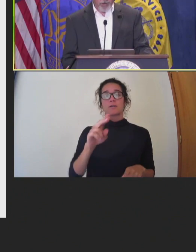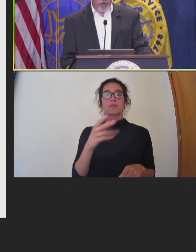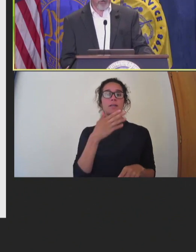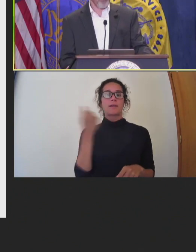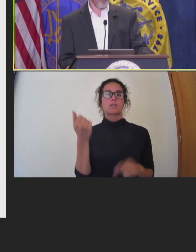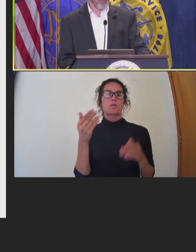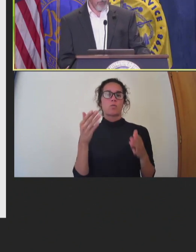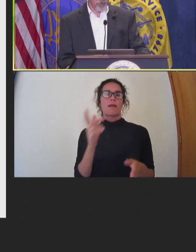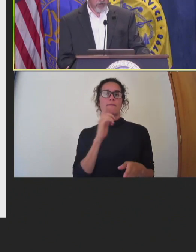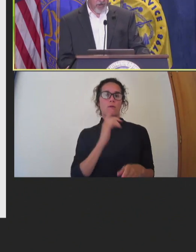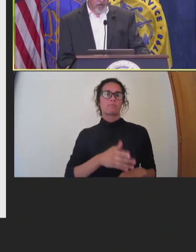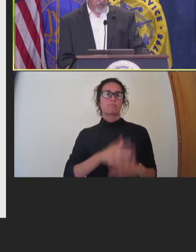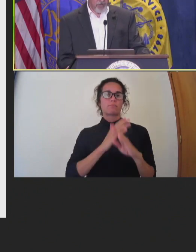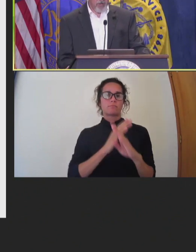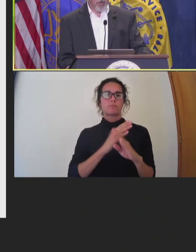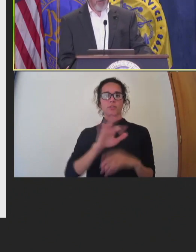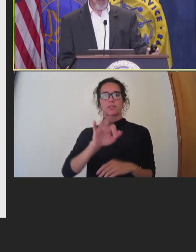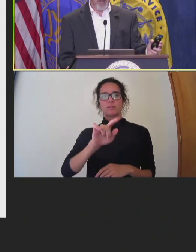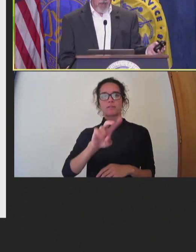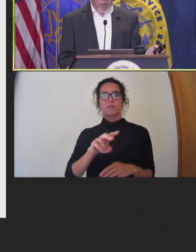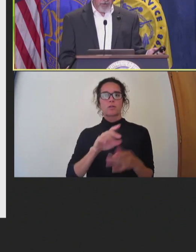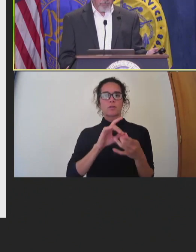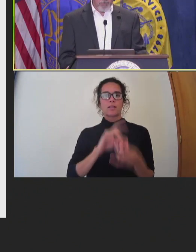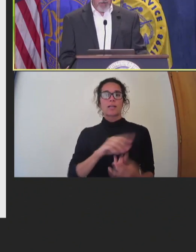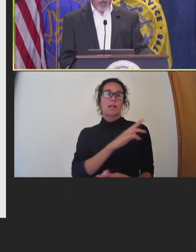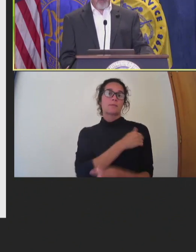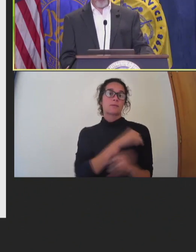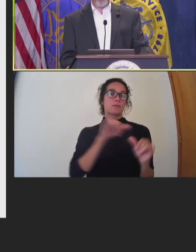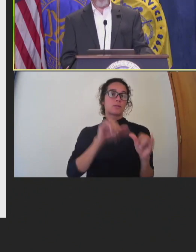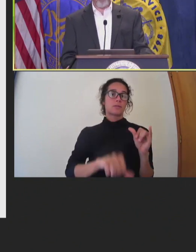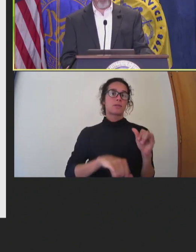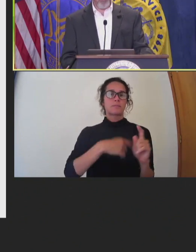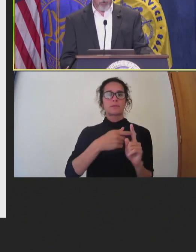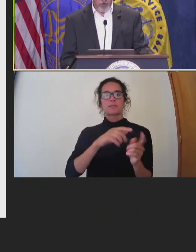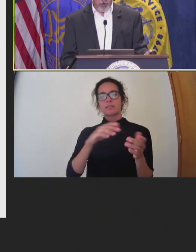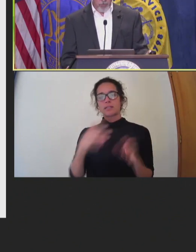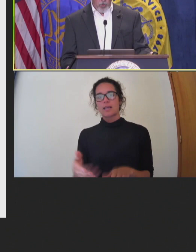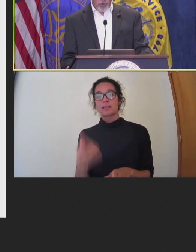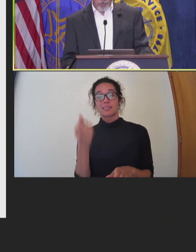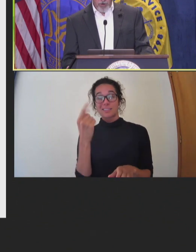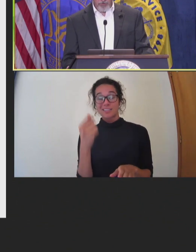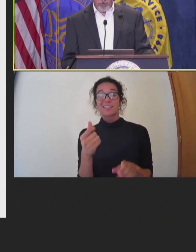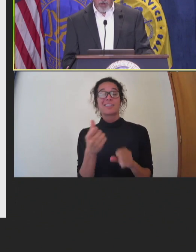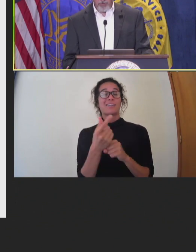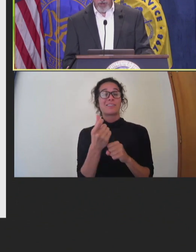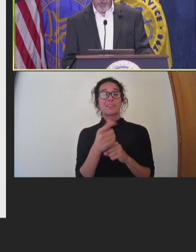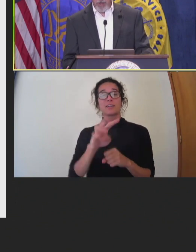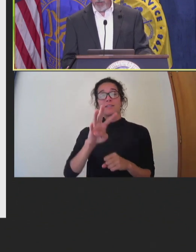hospitalizations and death. Yet, each year, 40 percent or more of U.S. adults say they either